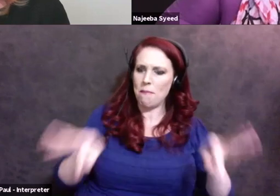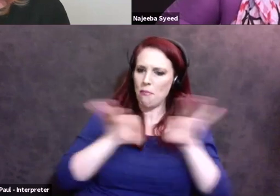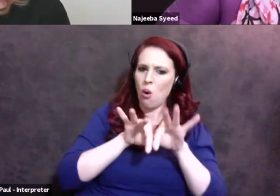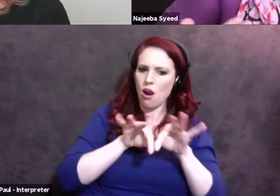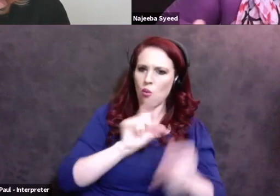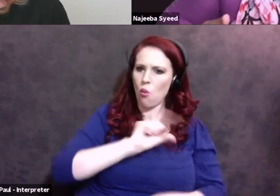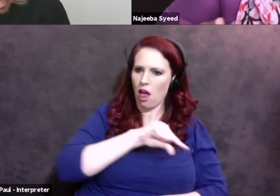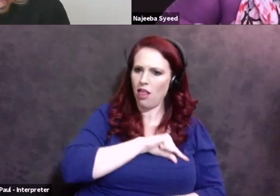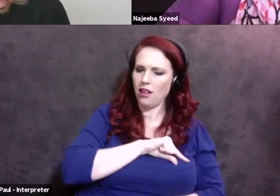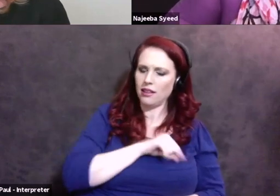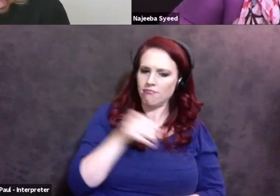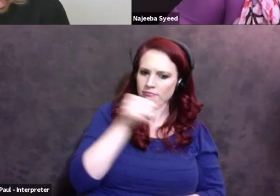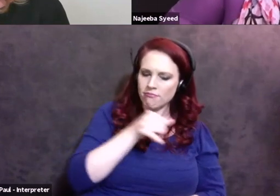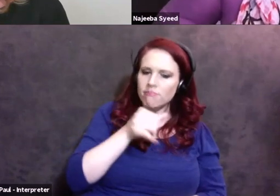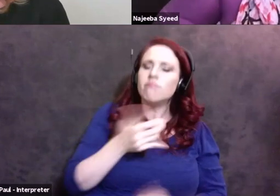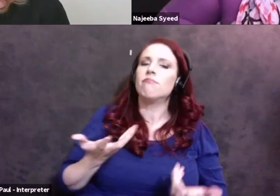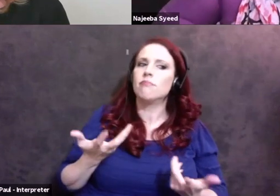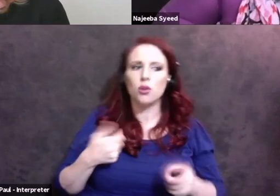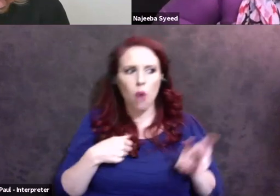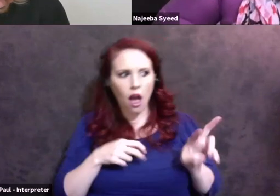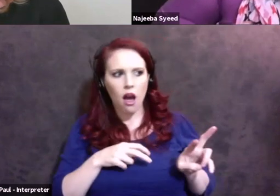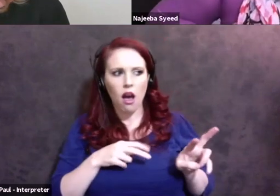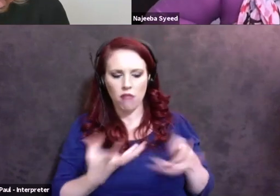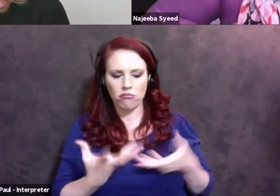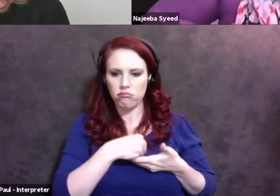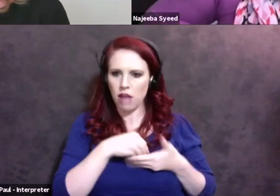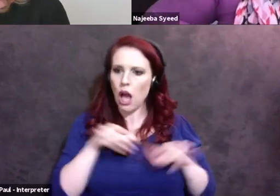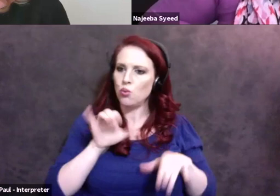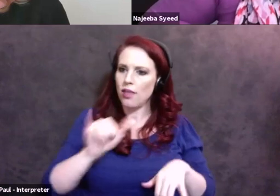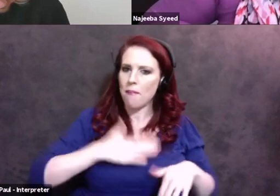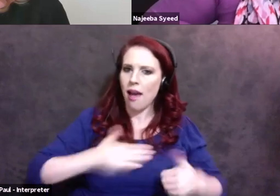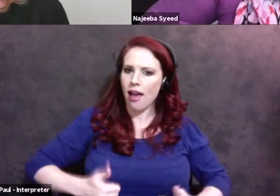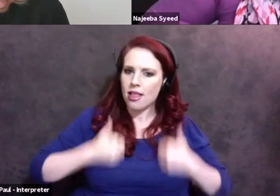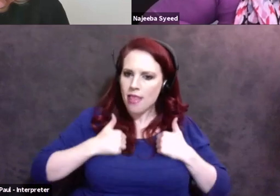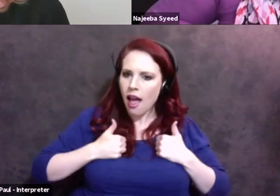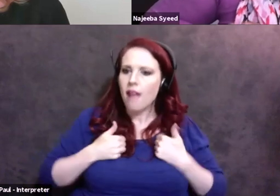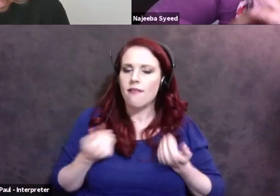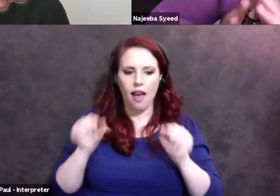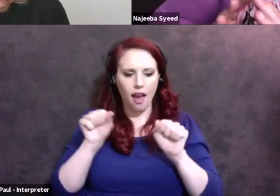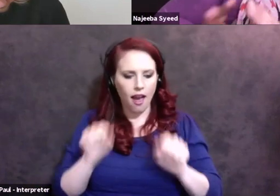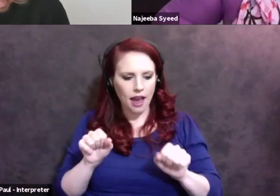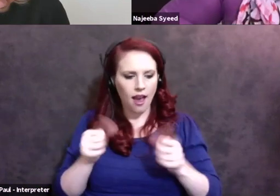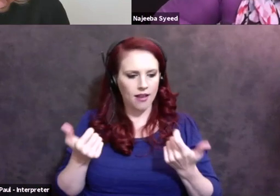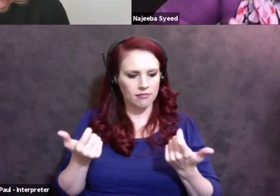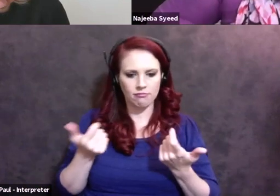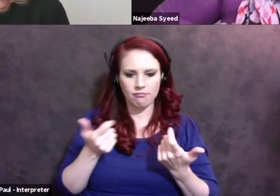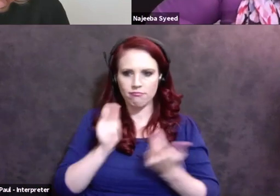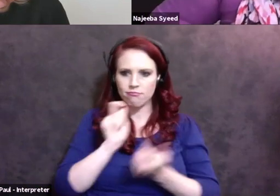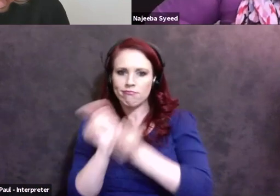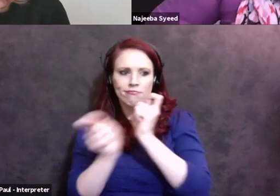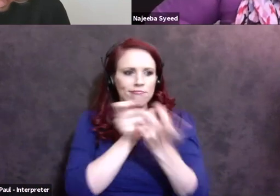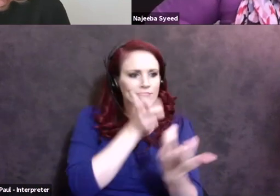I was doing that throughout my life, growing up being able to adapt to many situations